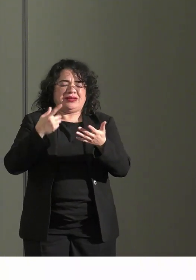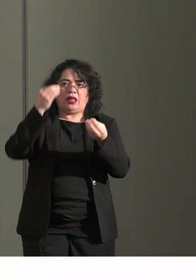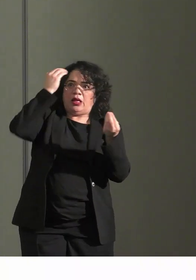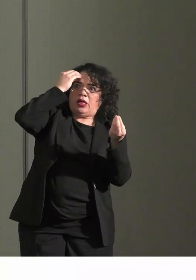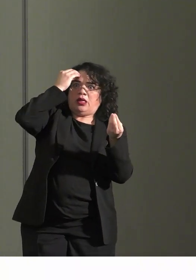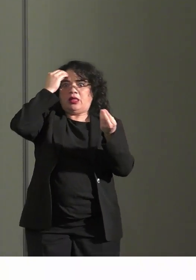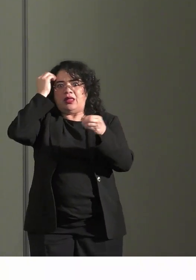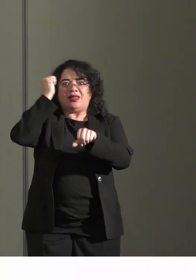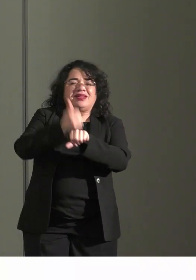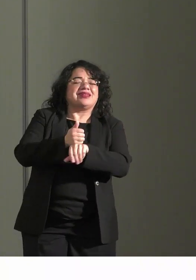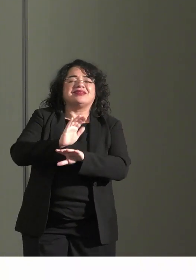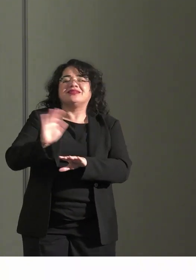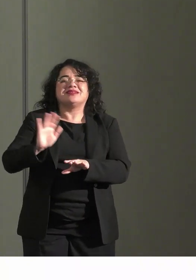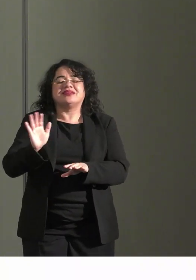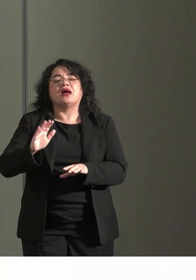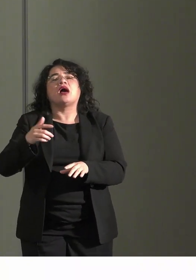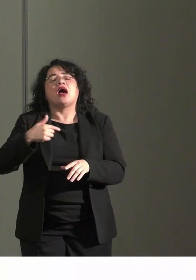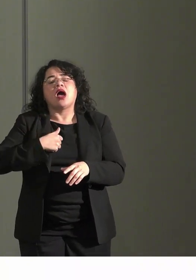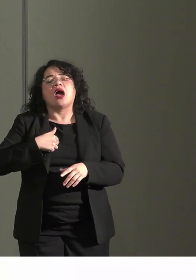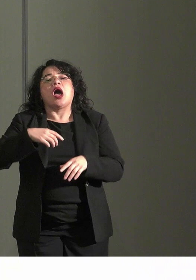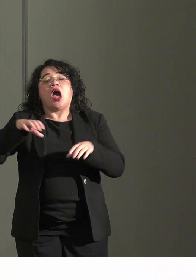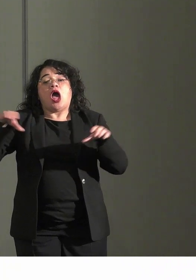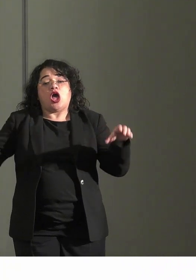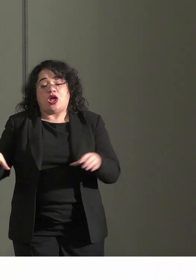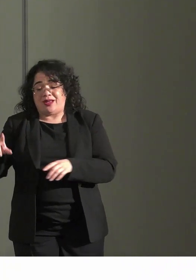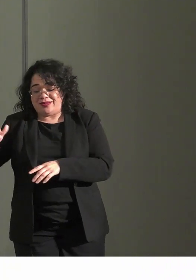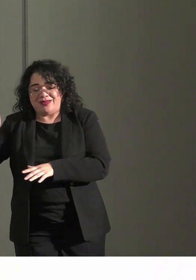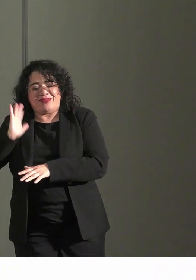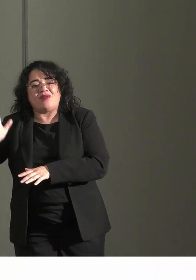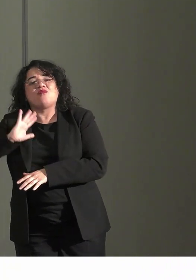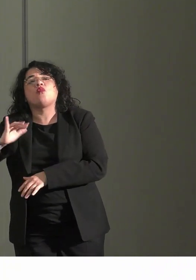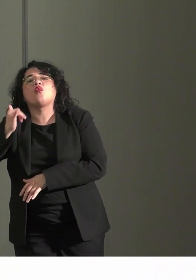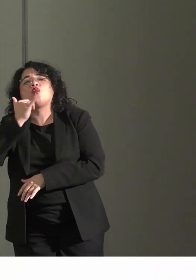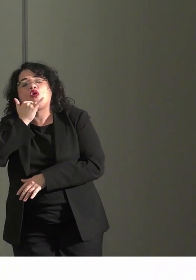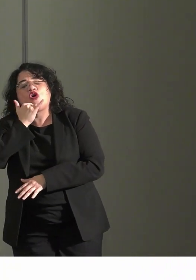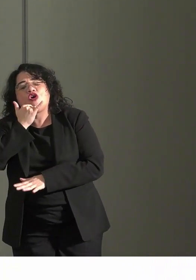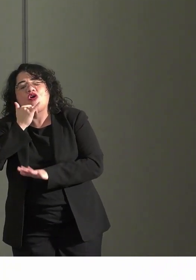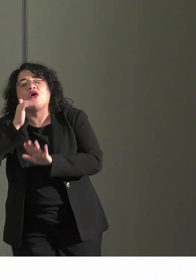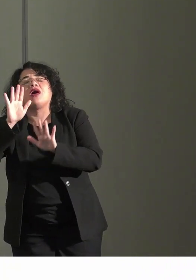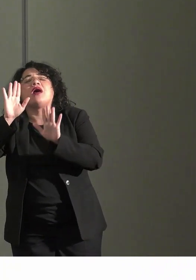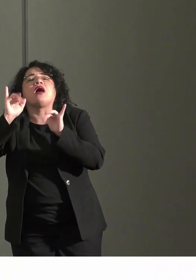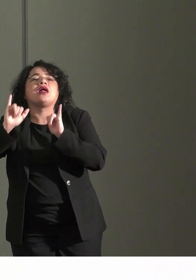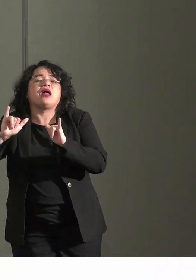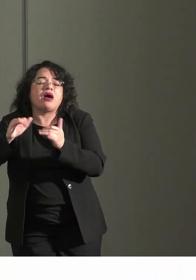it wrong the first time I will correct it. It is not a matter you ask me to do more you didn't do